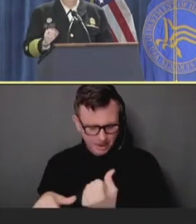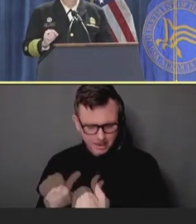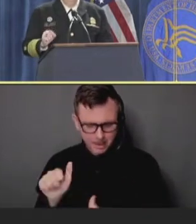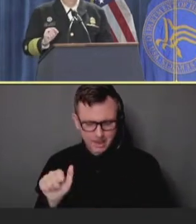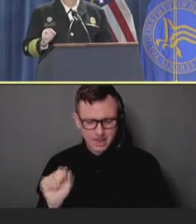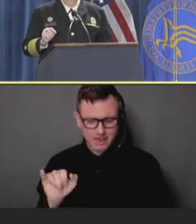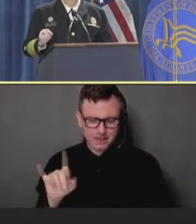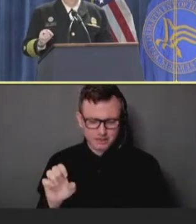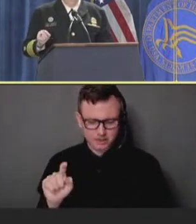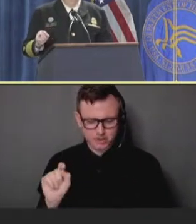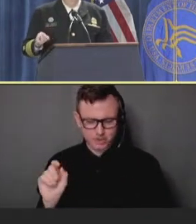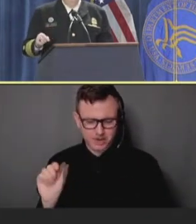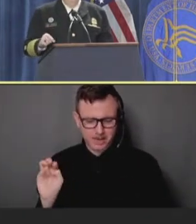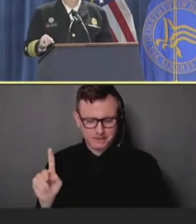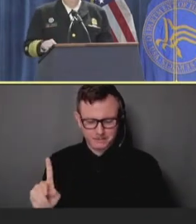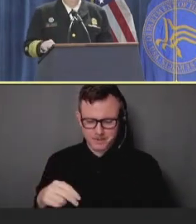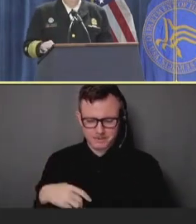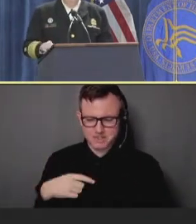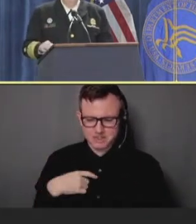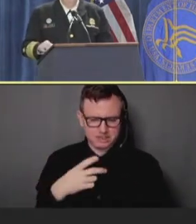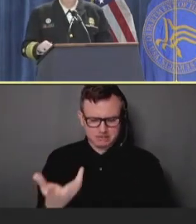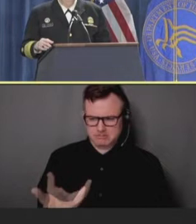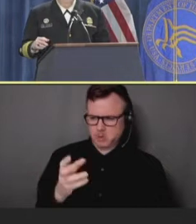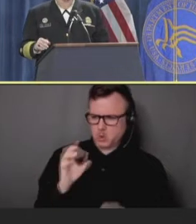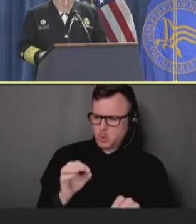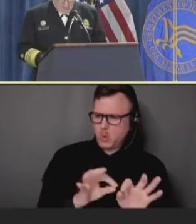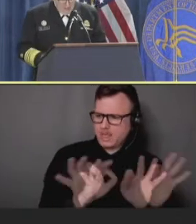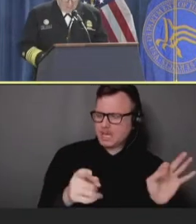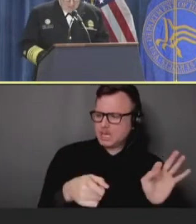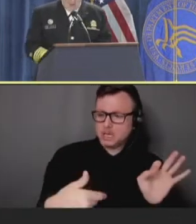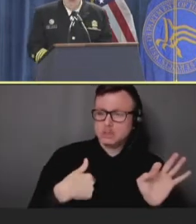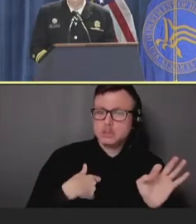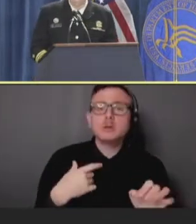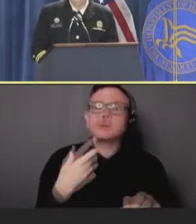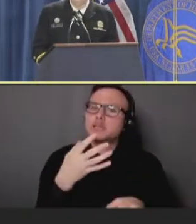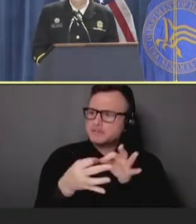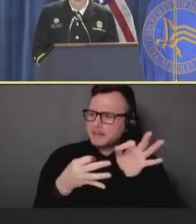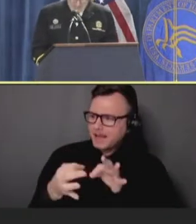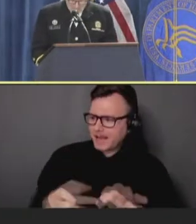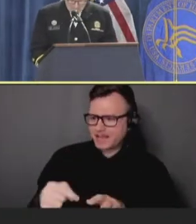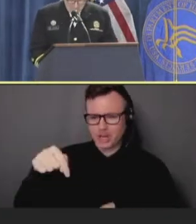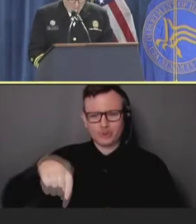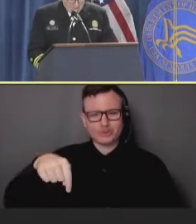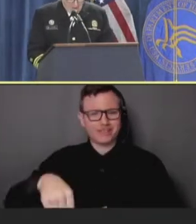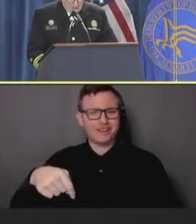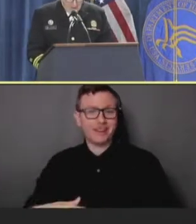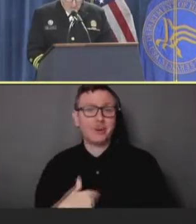And she pointed out well it's downstairs, it's like oh, okay. So, here I am.